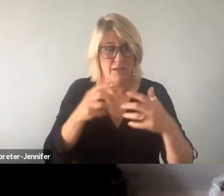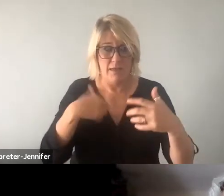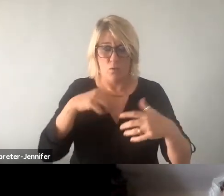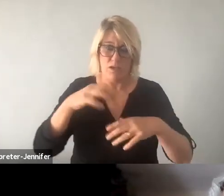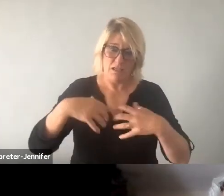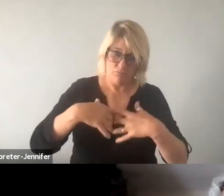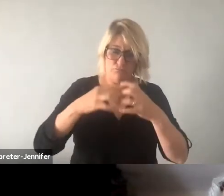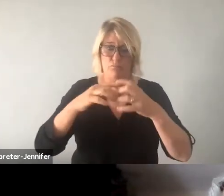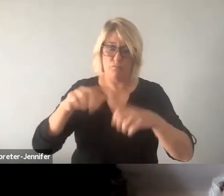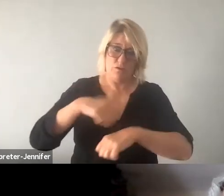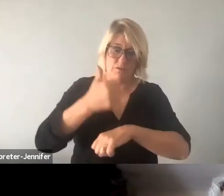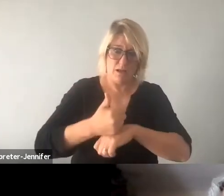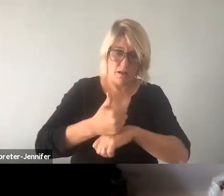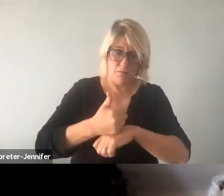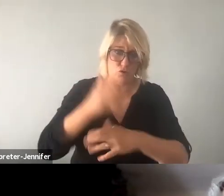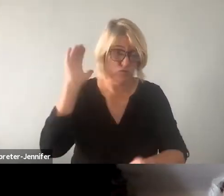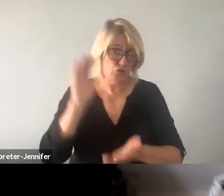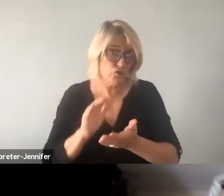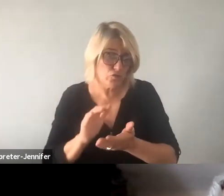that's it. End of discussion. They have to consider if there's an